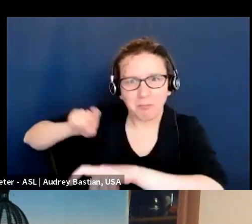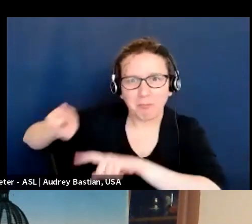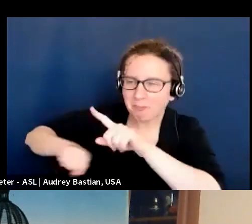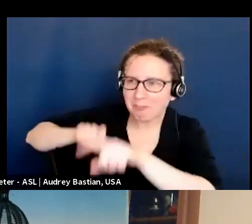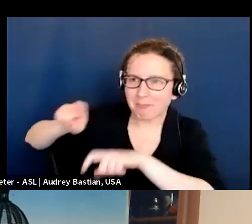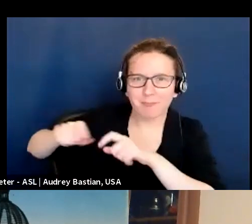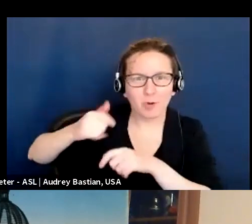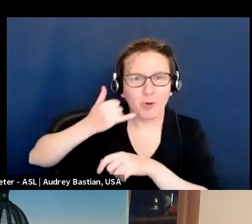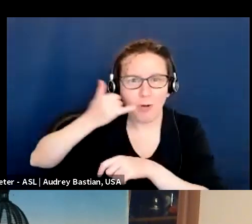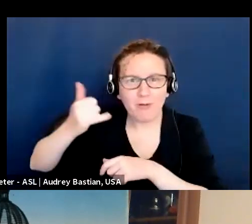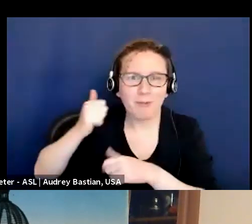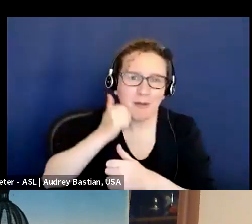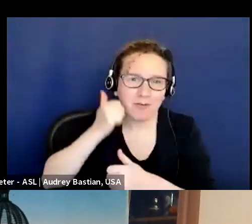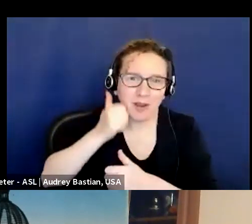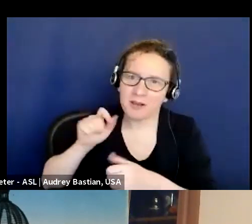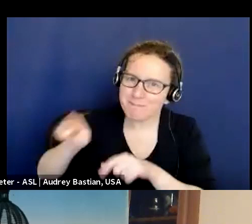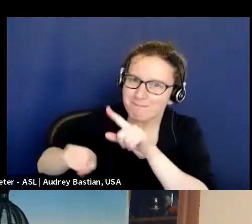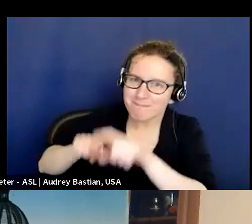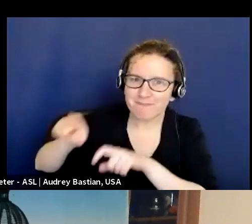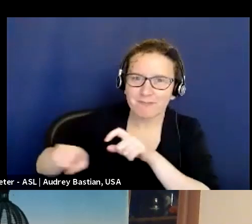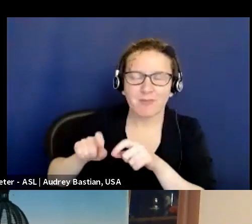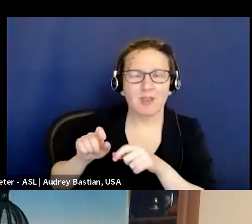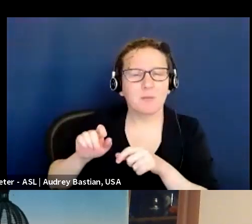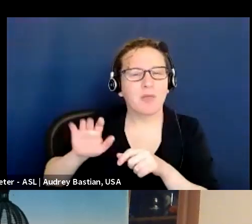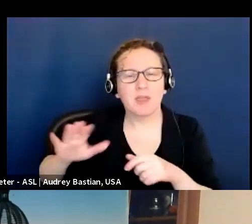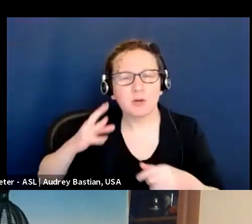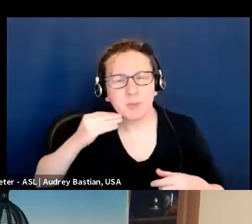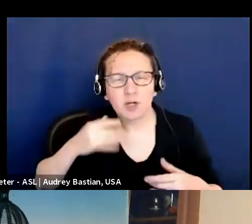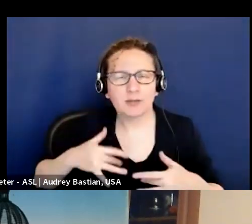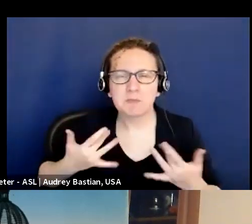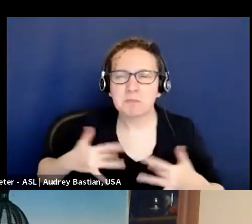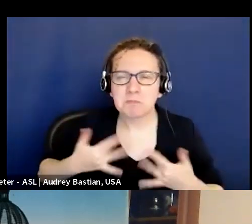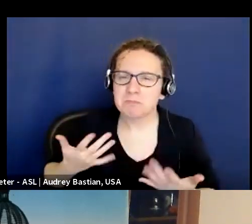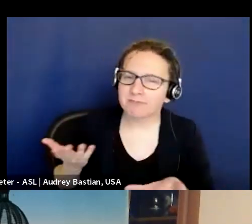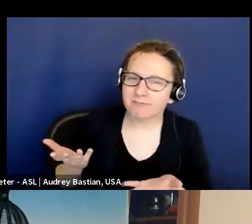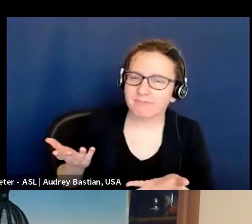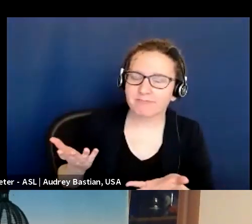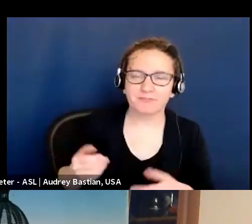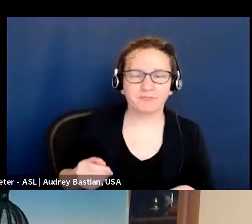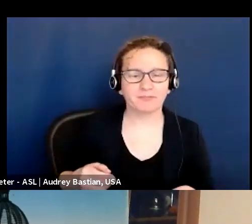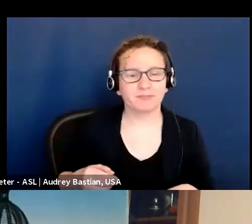them every day and ask about their experience and stuff like that to, you know, get to know what is